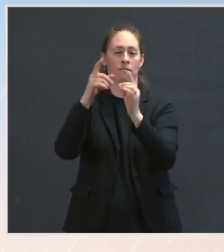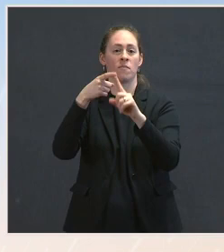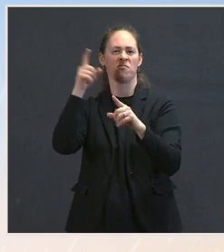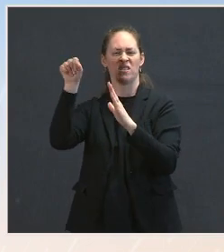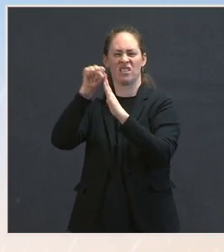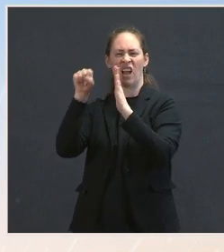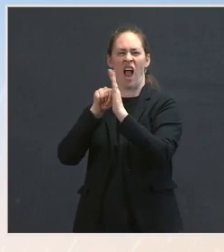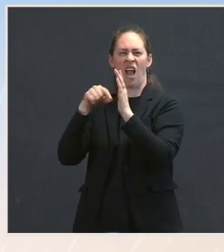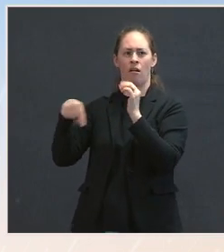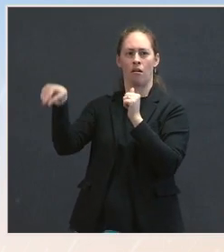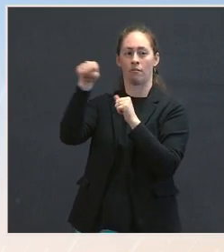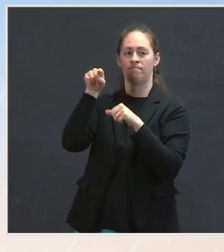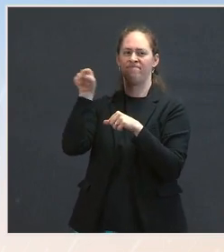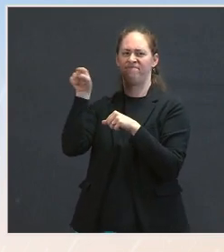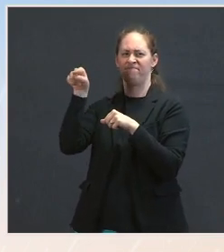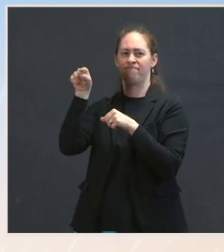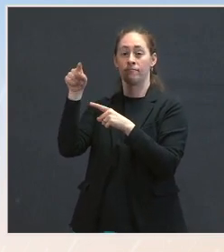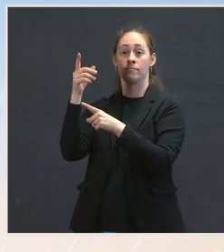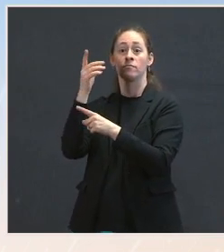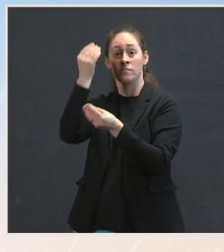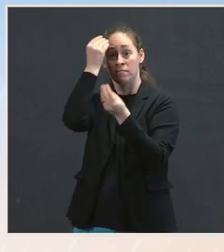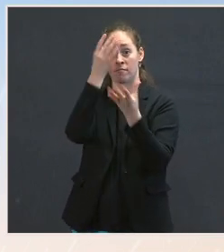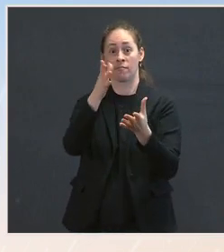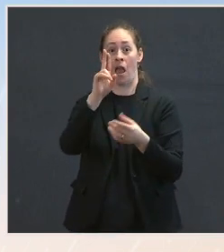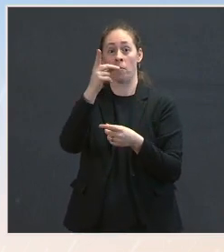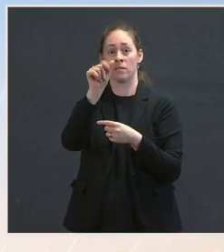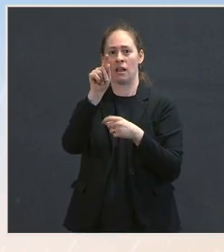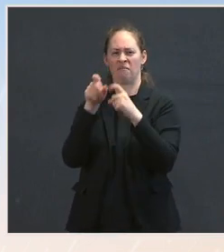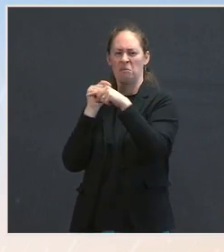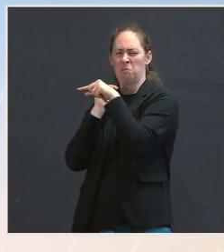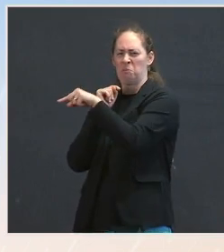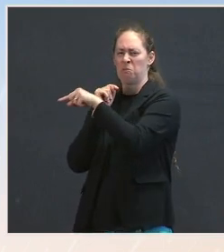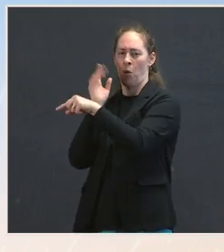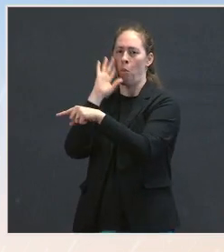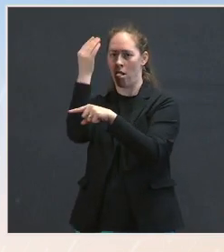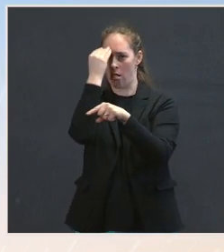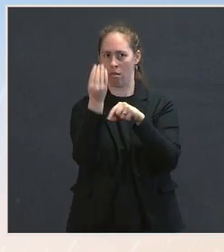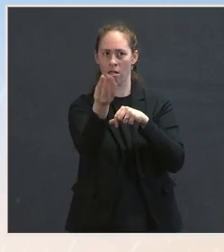on the status and the timeline. Go ahead. The Press: Thank you very much, Jen.